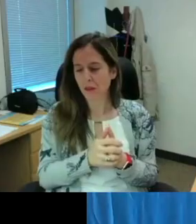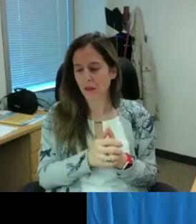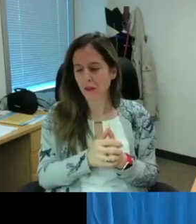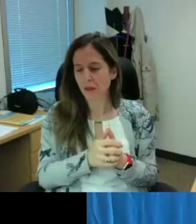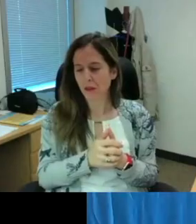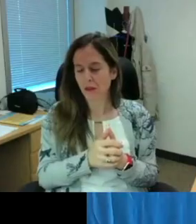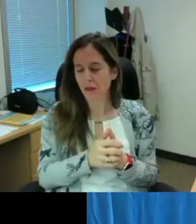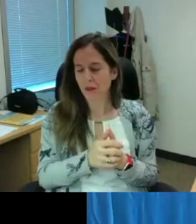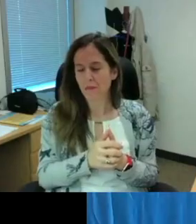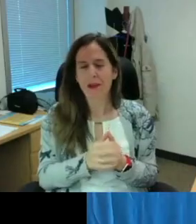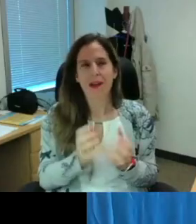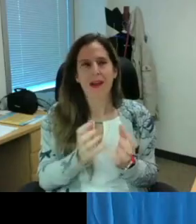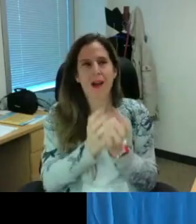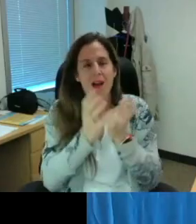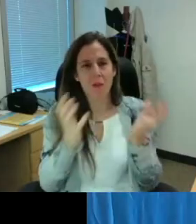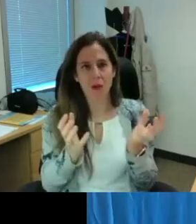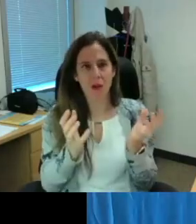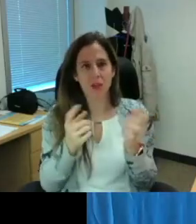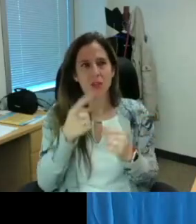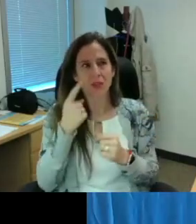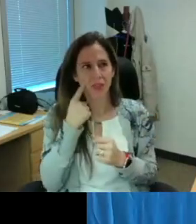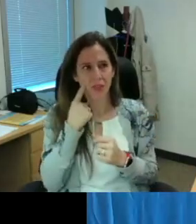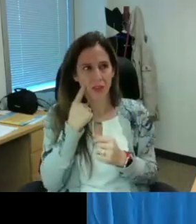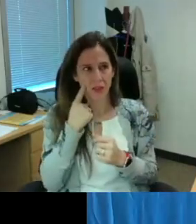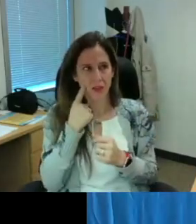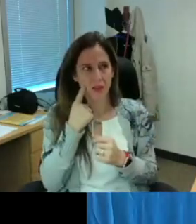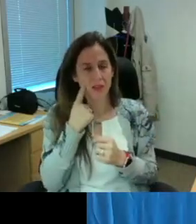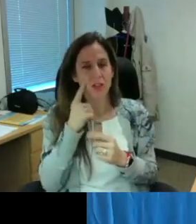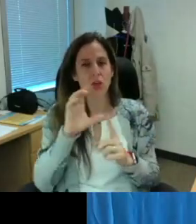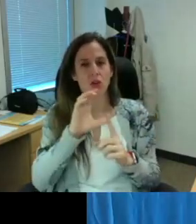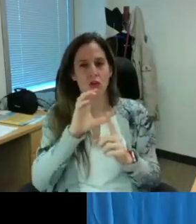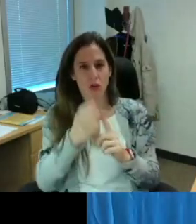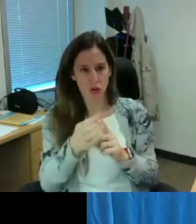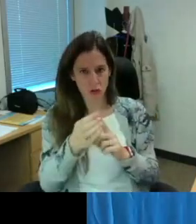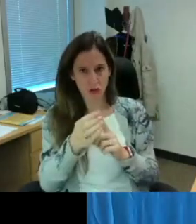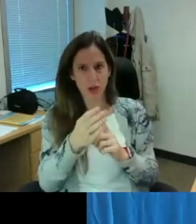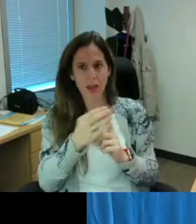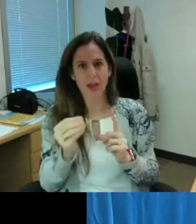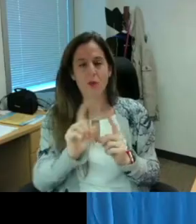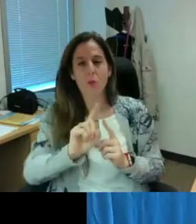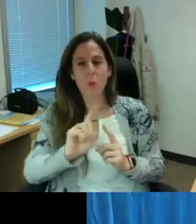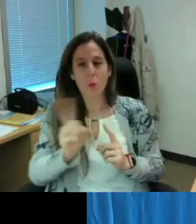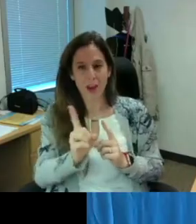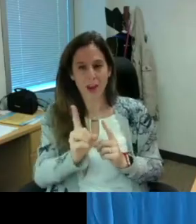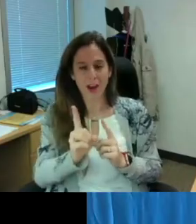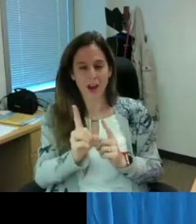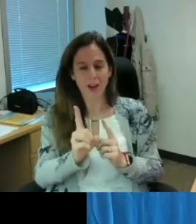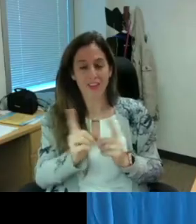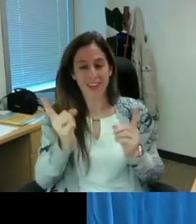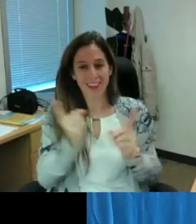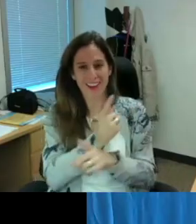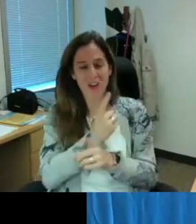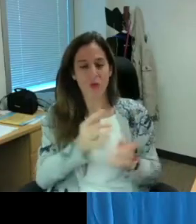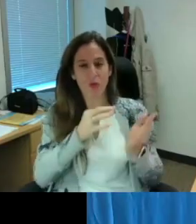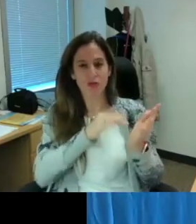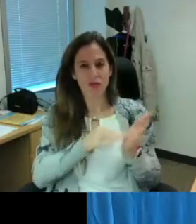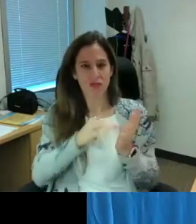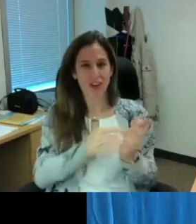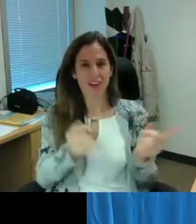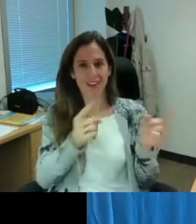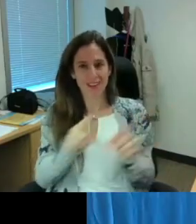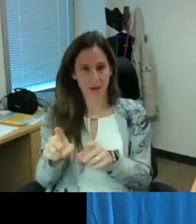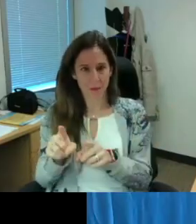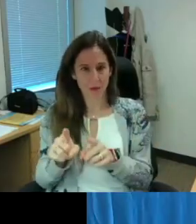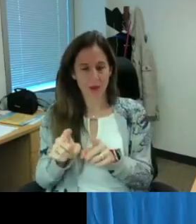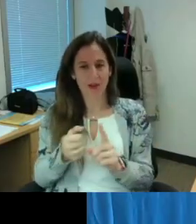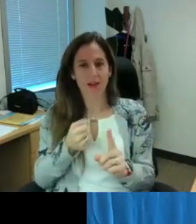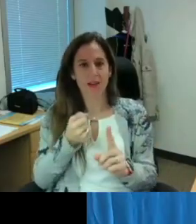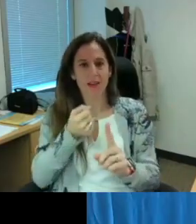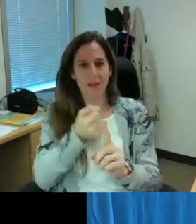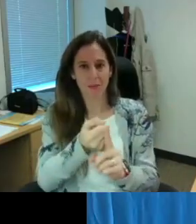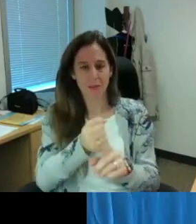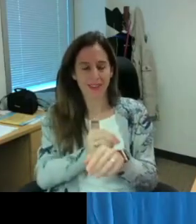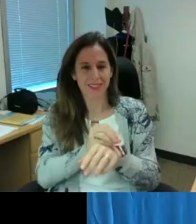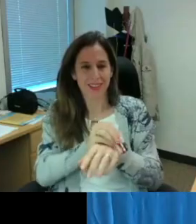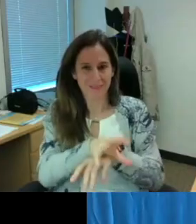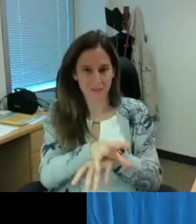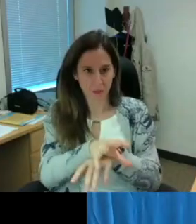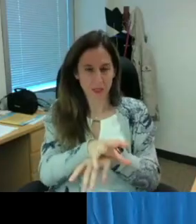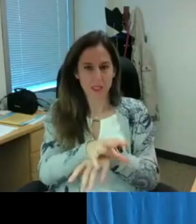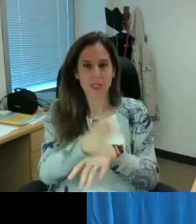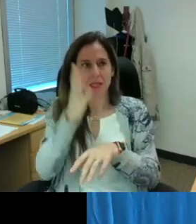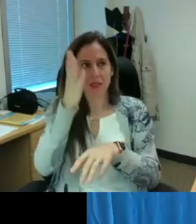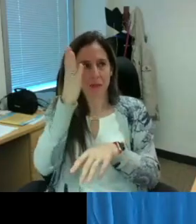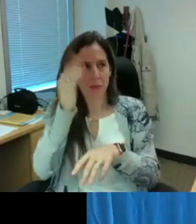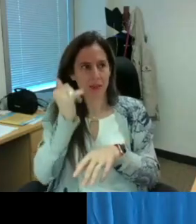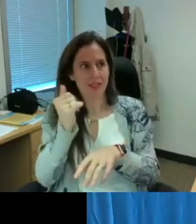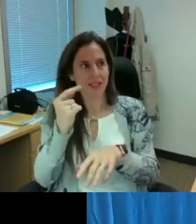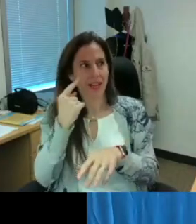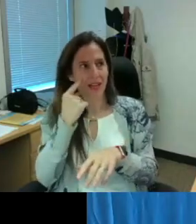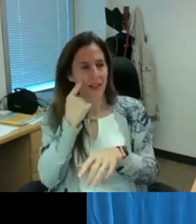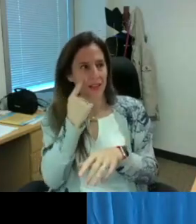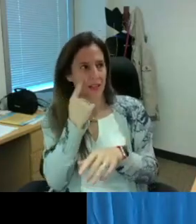persistence how much do you think culture uh and where the actual study happened had